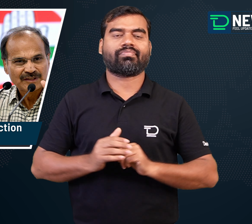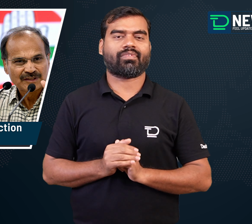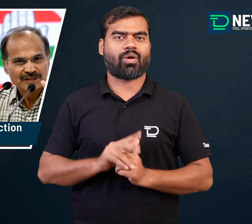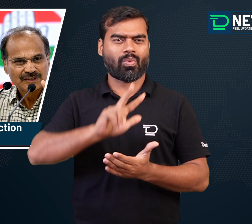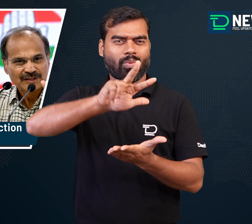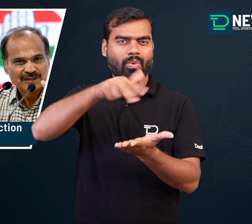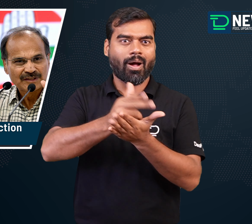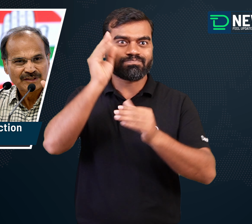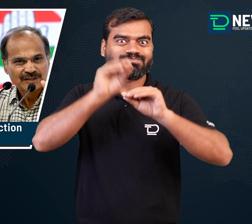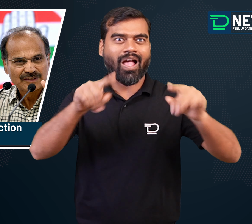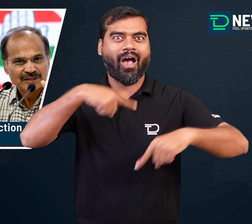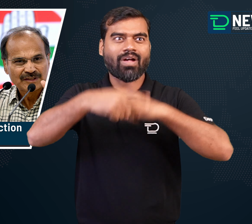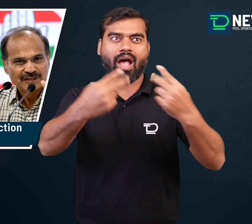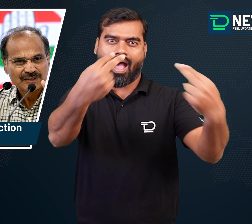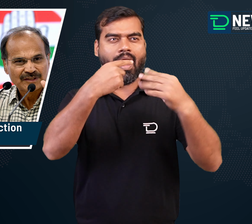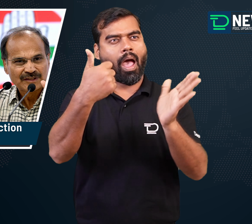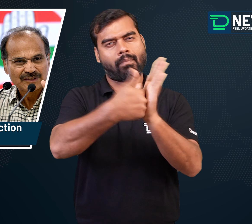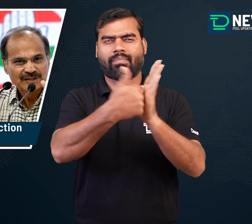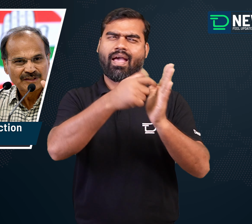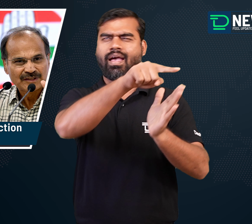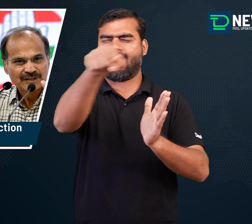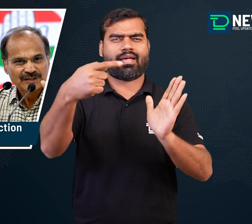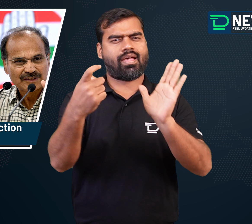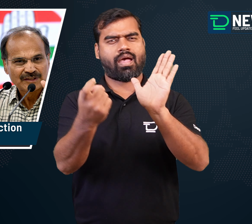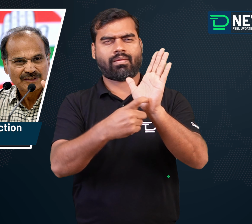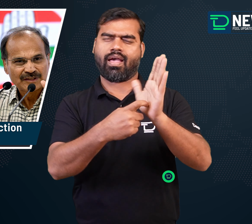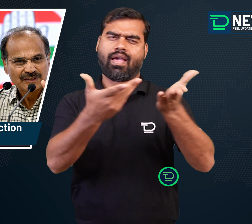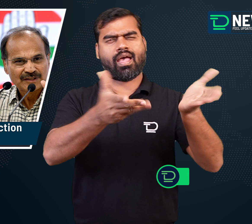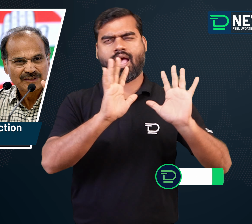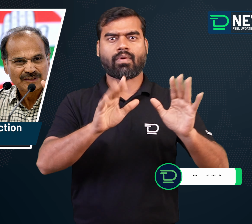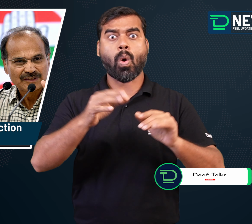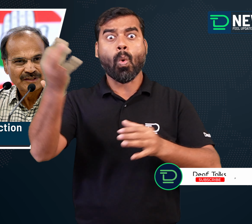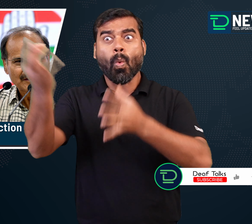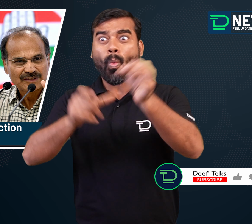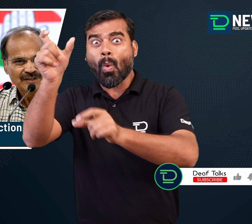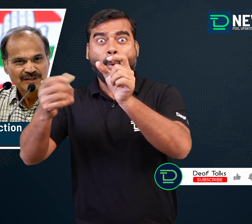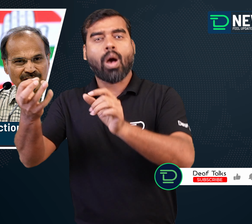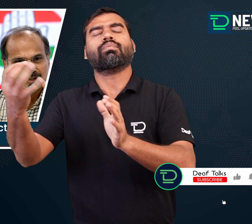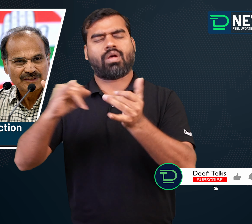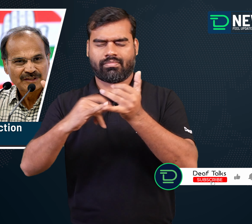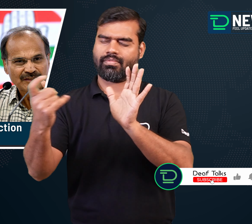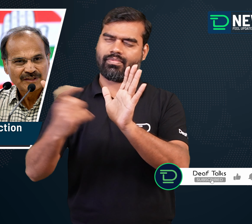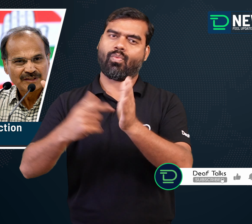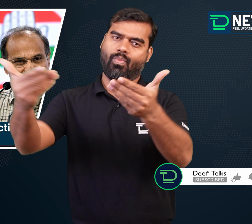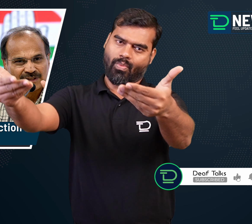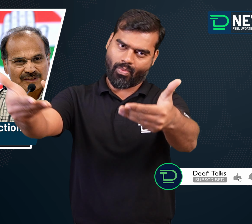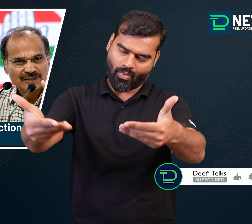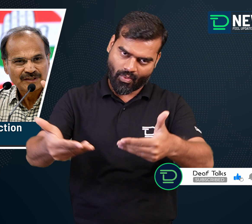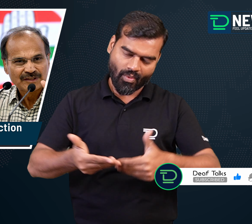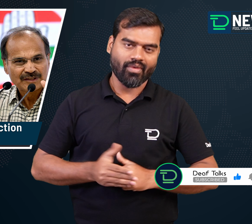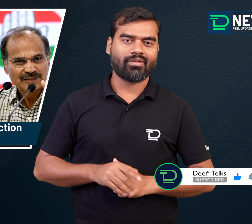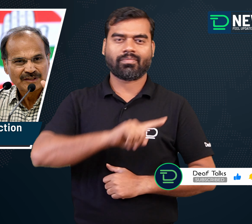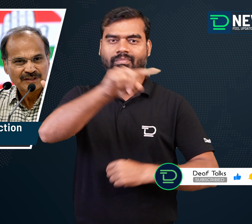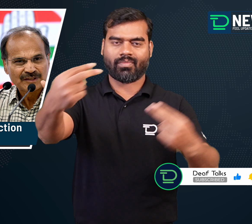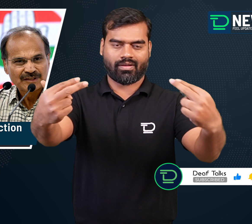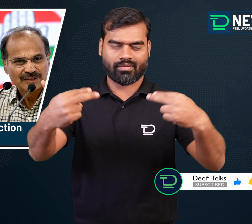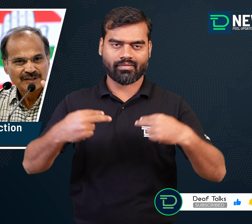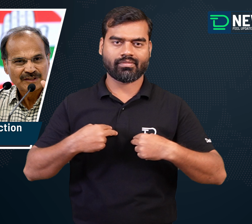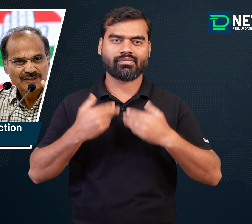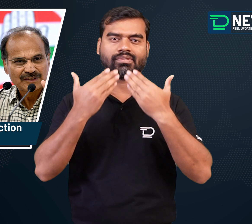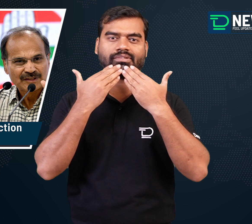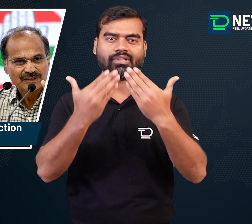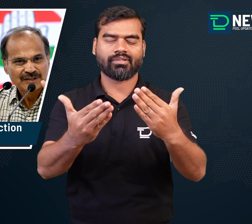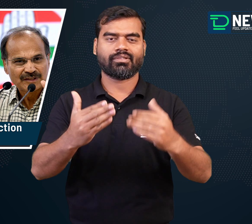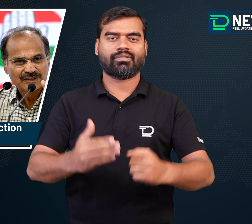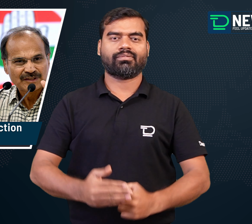Subscribe to Deaf Talks, and thanks for watching.